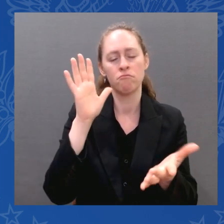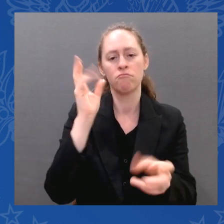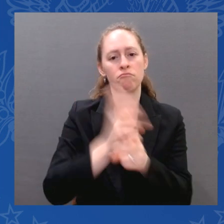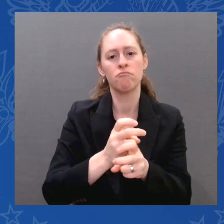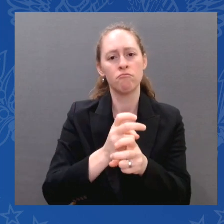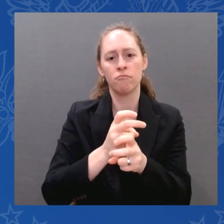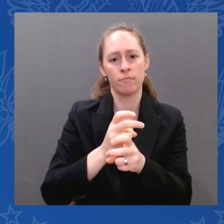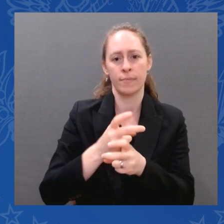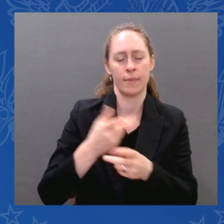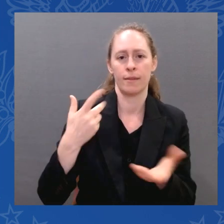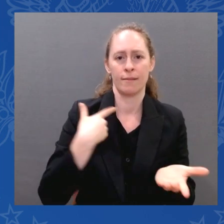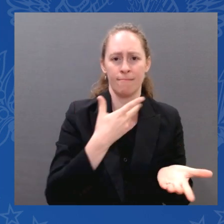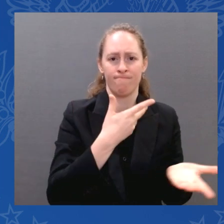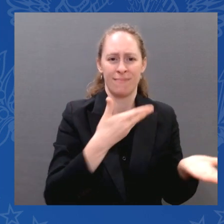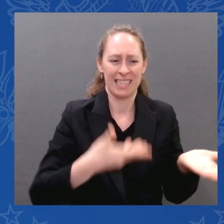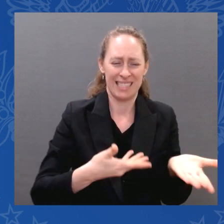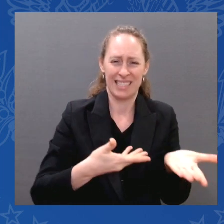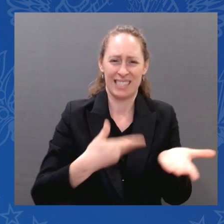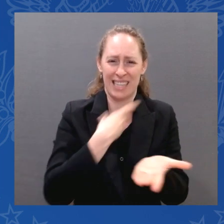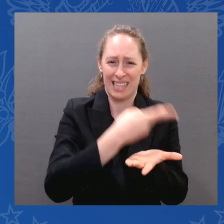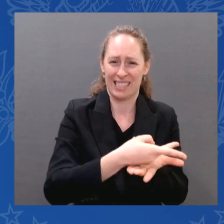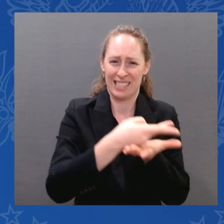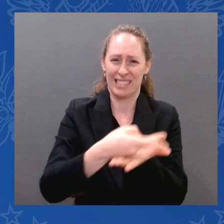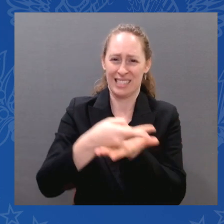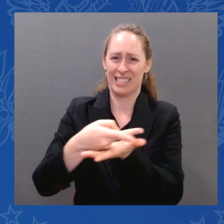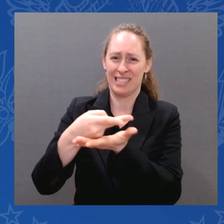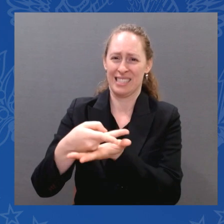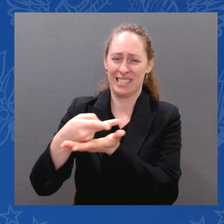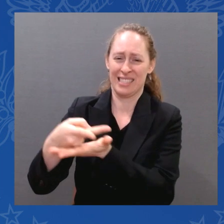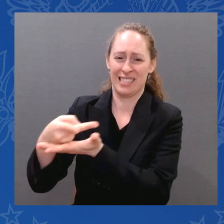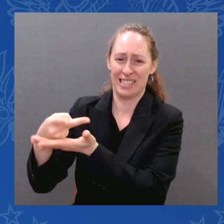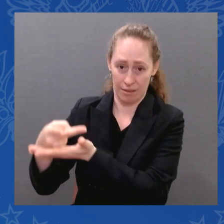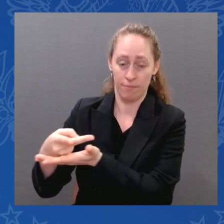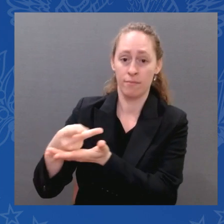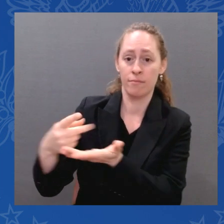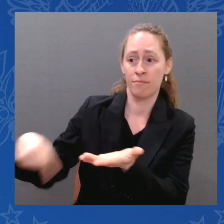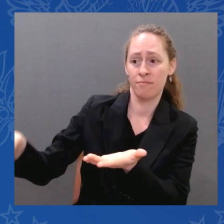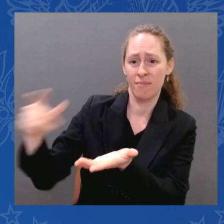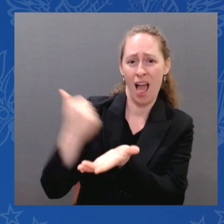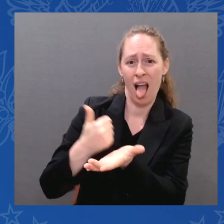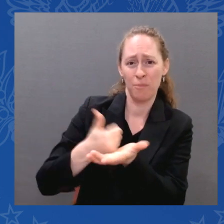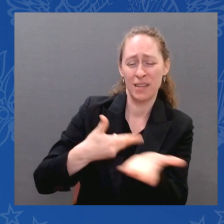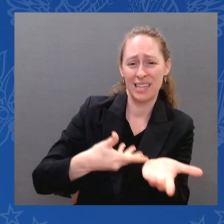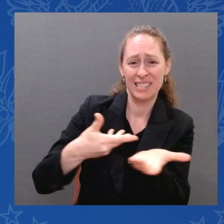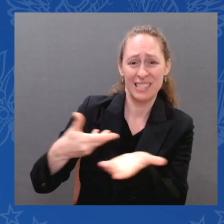and found my hand with my wedding rings. And I'll never forget the feeling of people